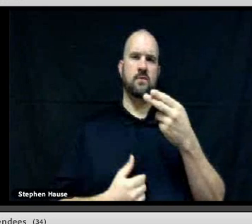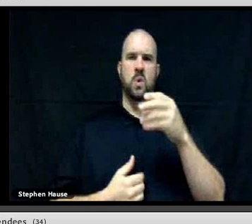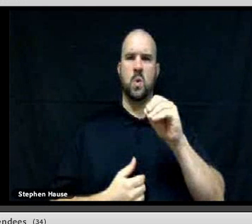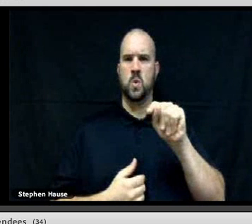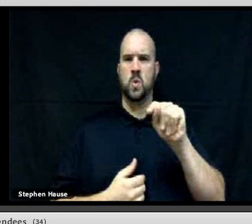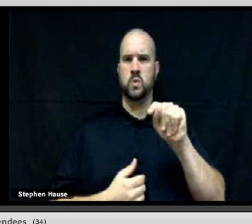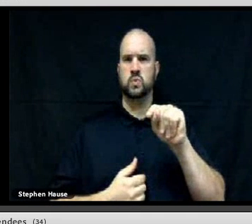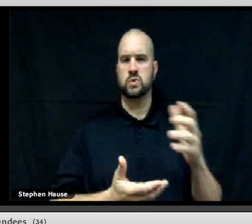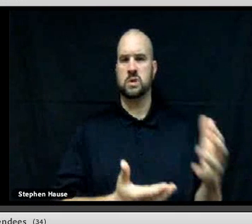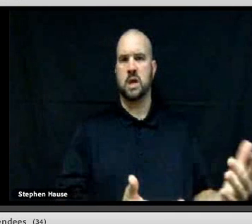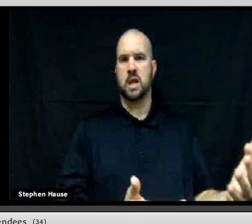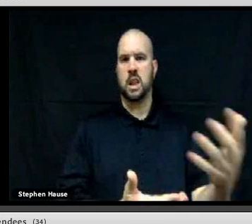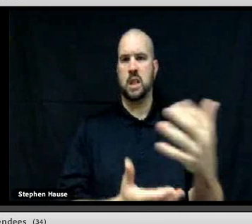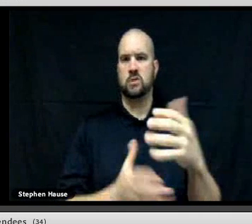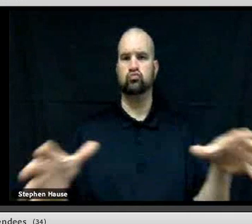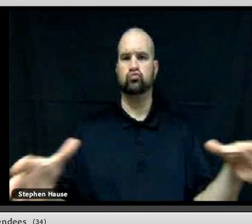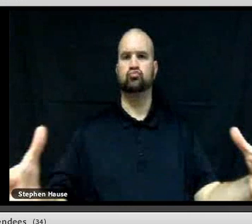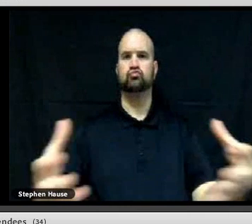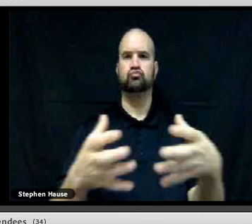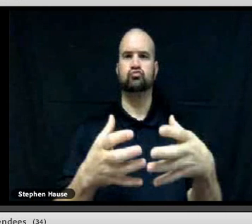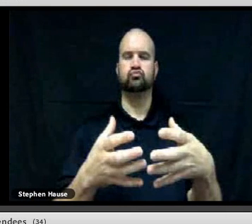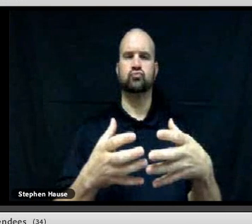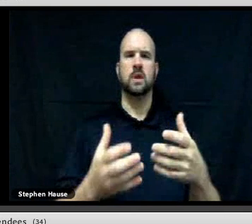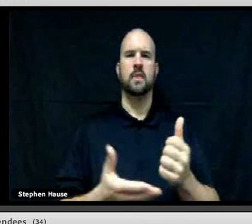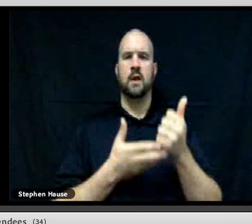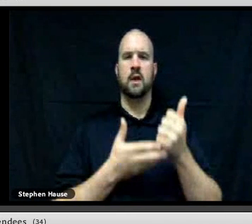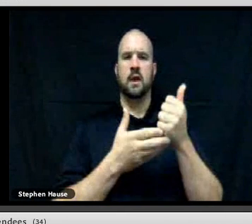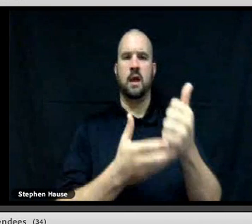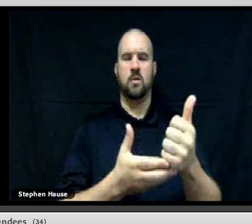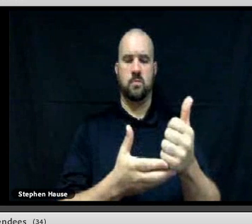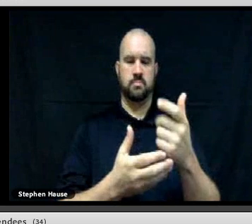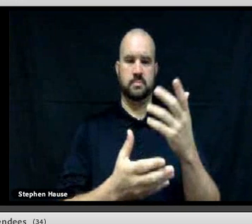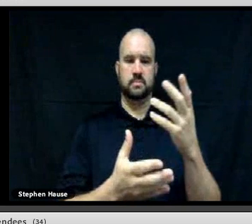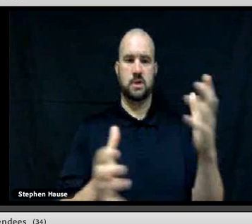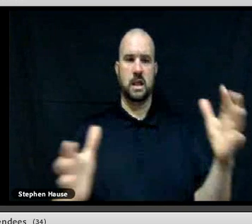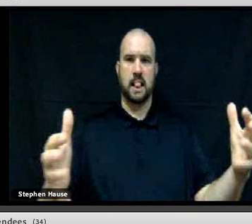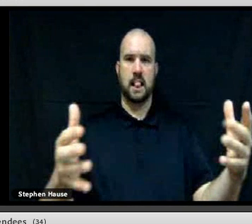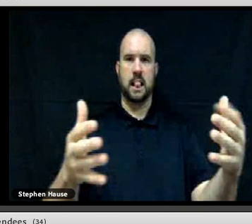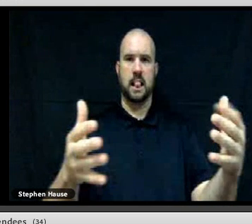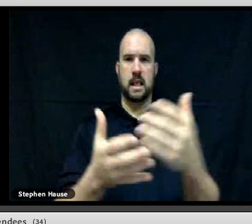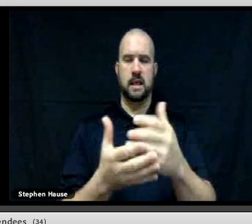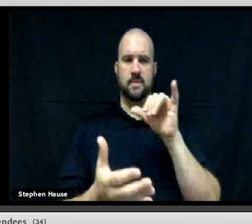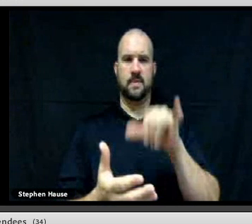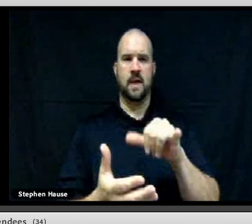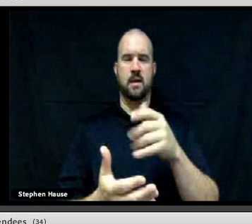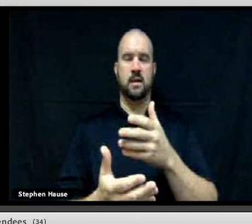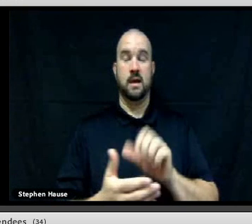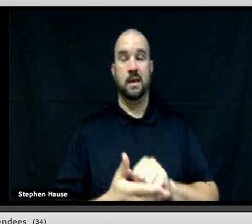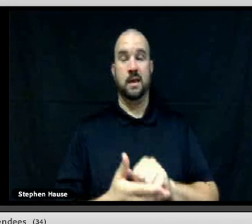Um, so, they help remediate that metadata before they send it to the University of Miami. Um, University of Miami packages,